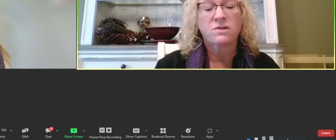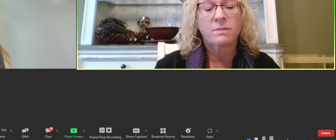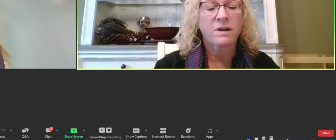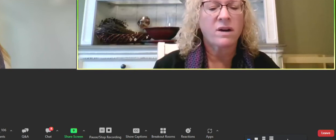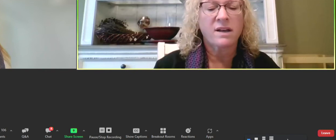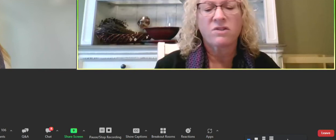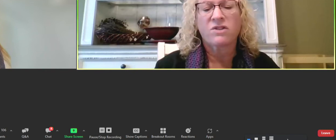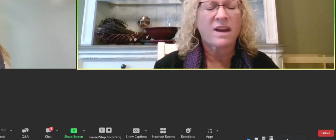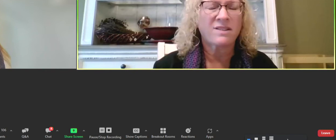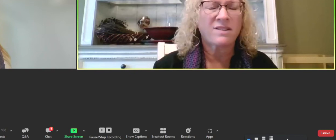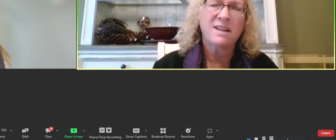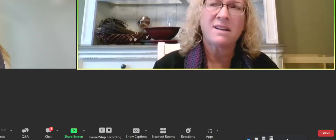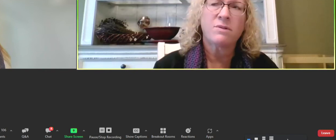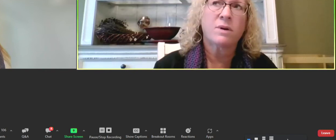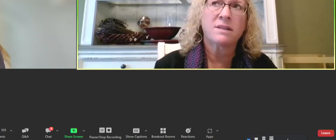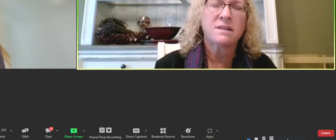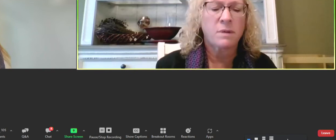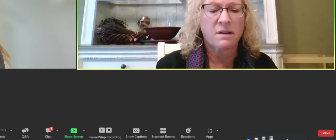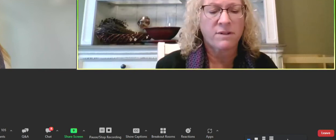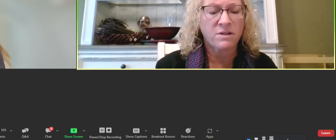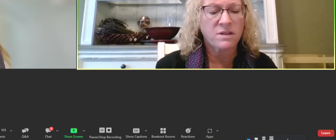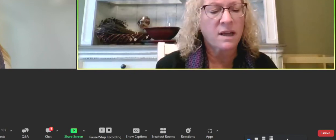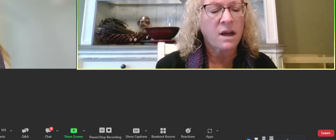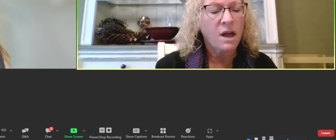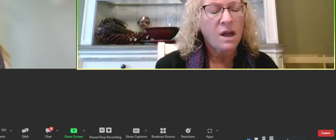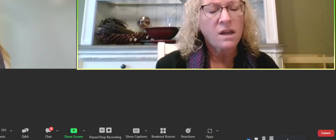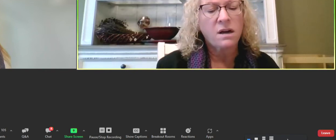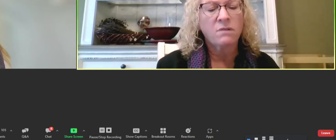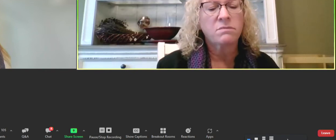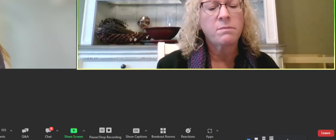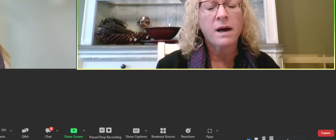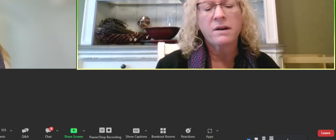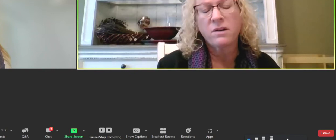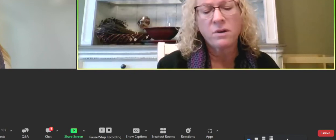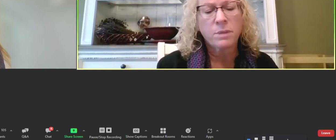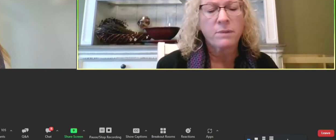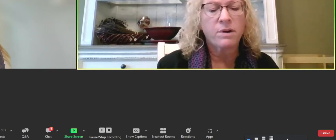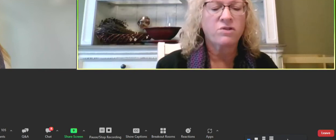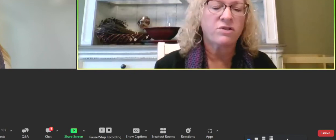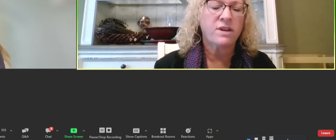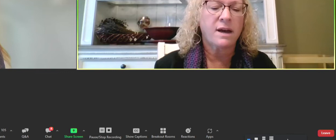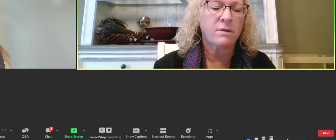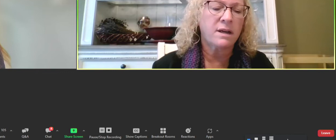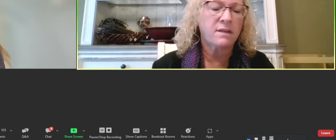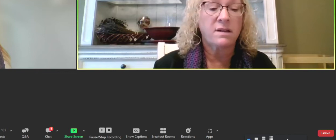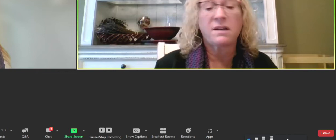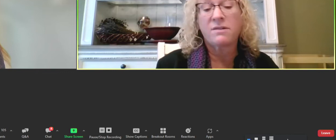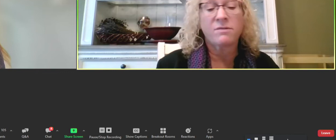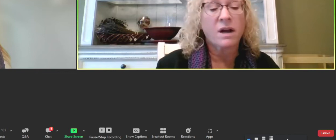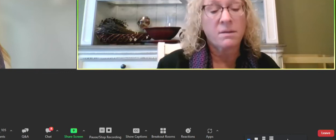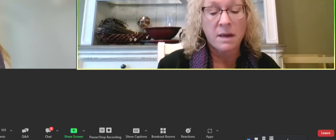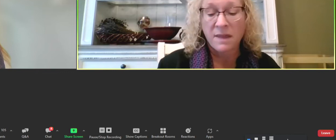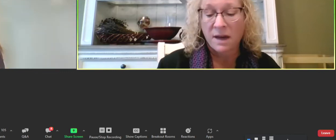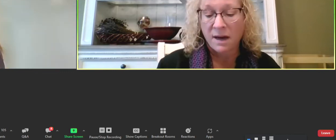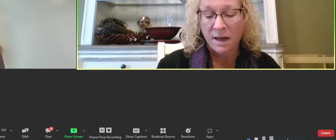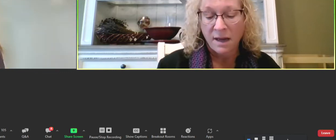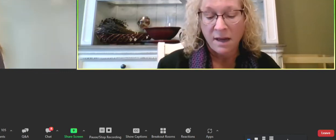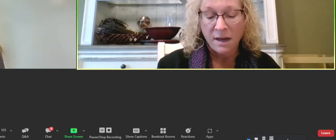or my cardiologist, actually, he didn't even want to see me at first. I said, monitor your blood pressure, see how it is. He didn't even recommend that I